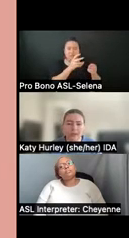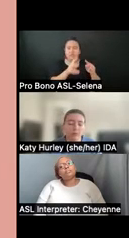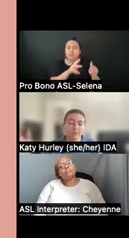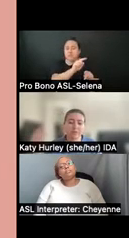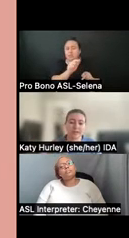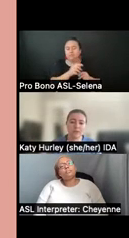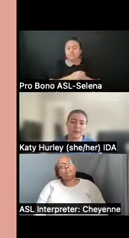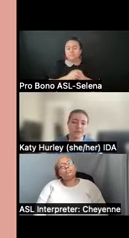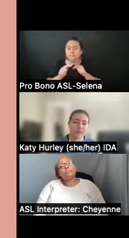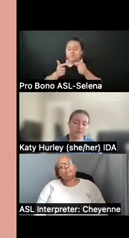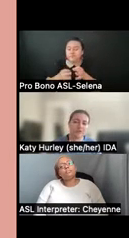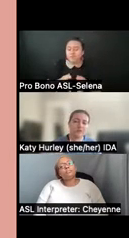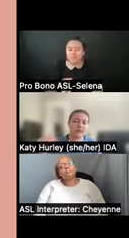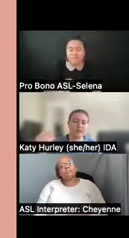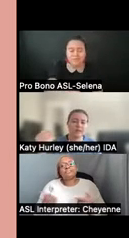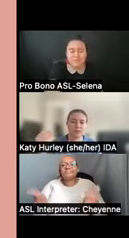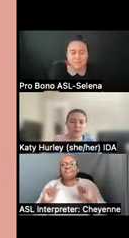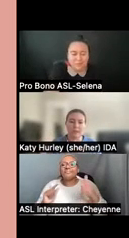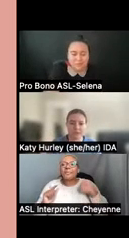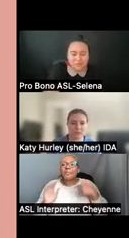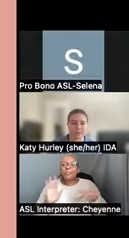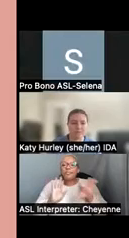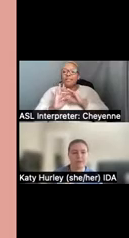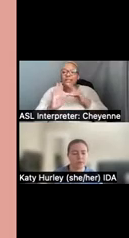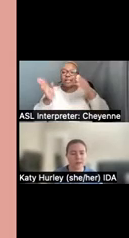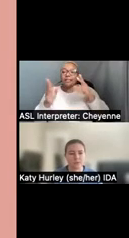When we select the grantees, it is a range of 25-100,000.